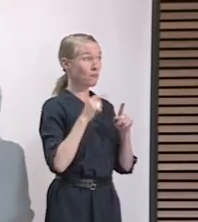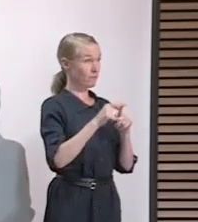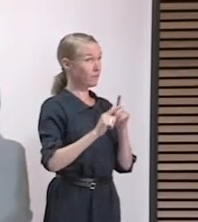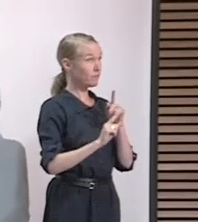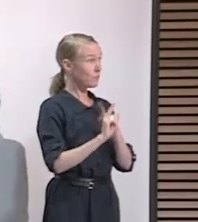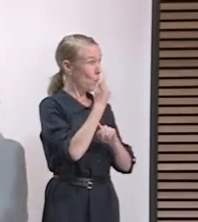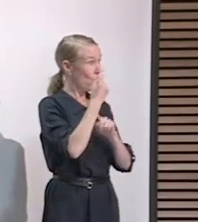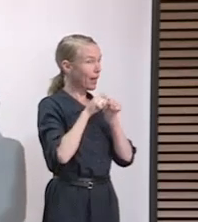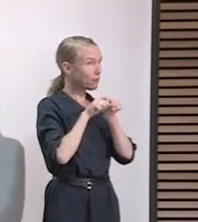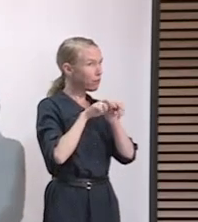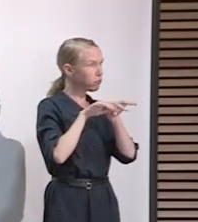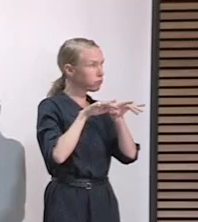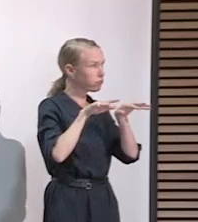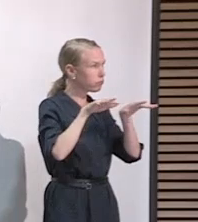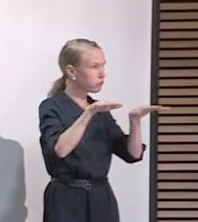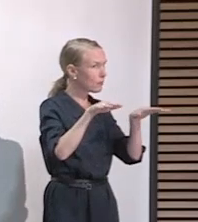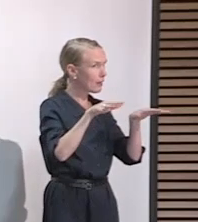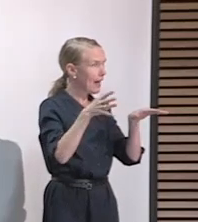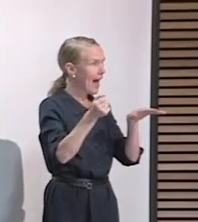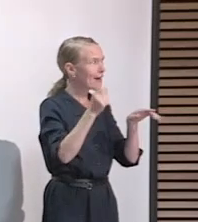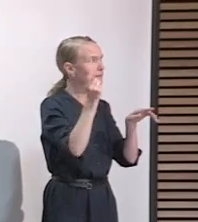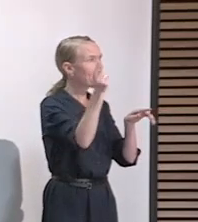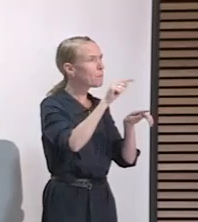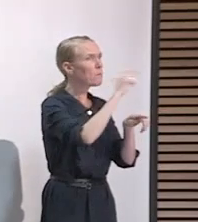this current cluster to an